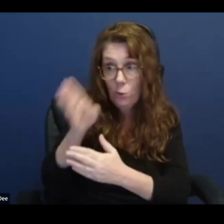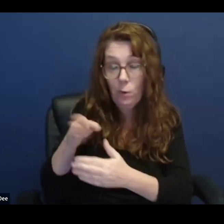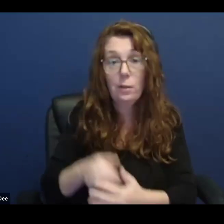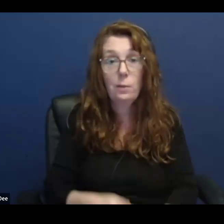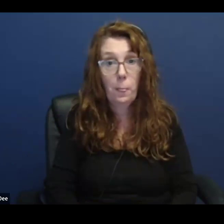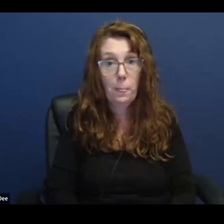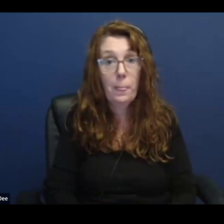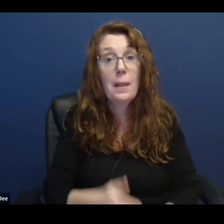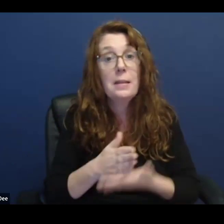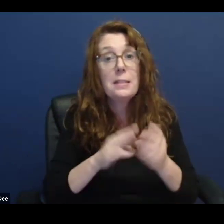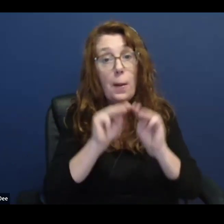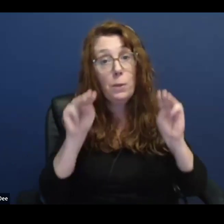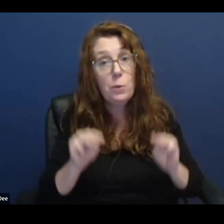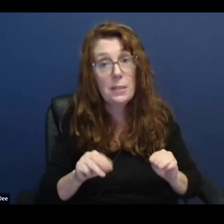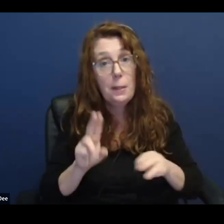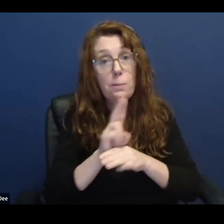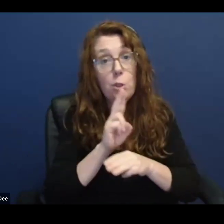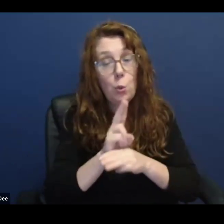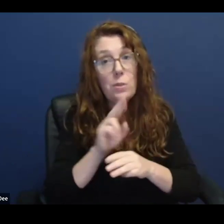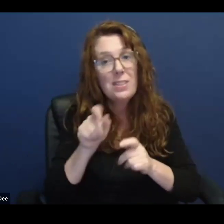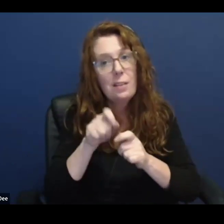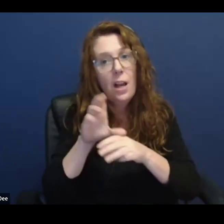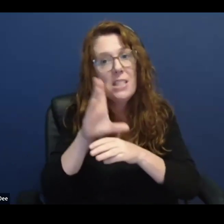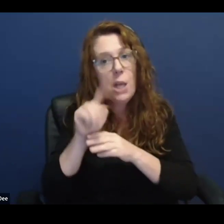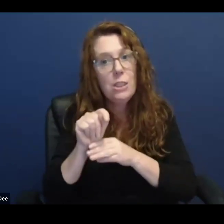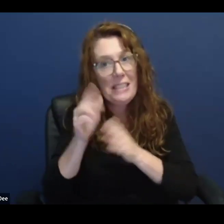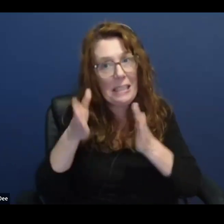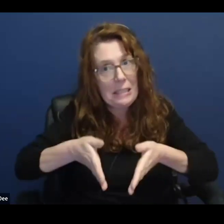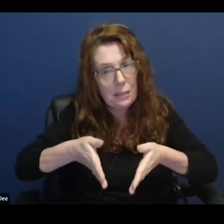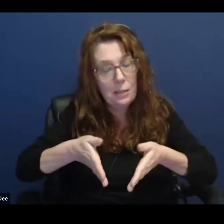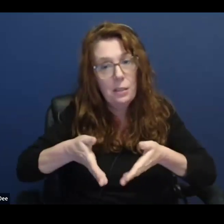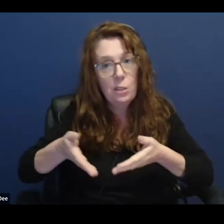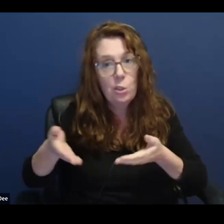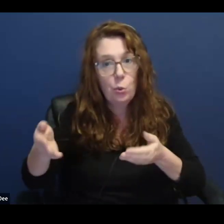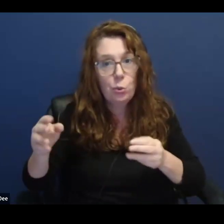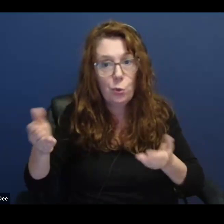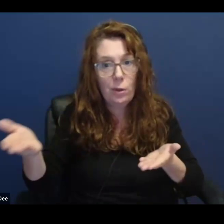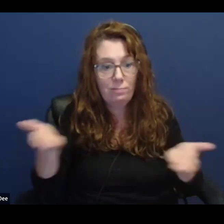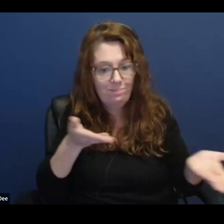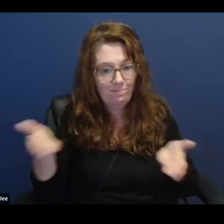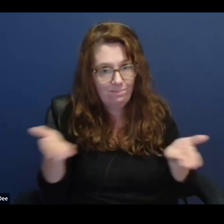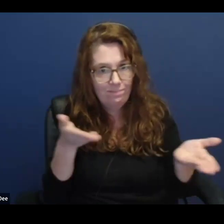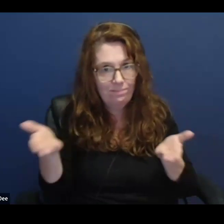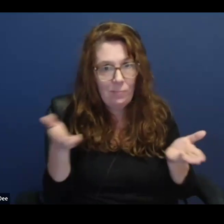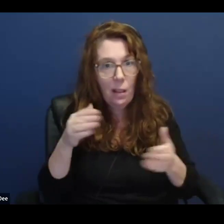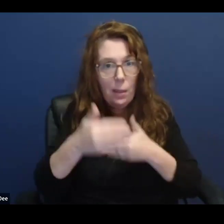Now, some museums do use consultants to facilitate that process, but NAGPRA is